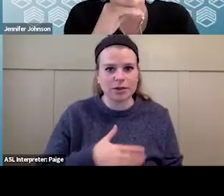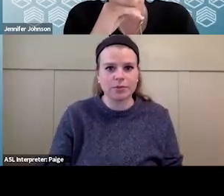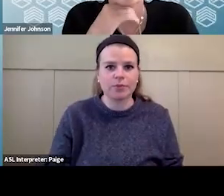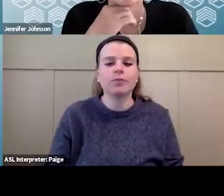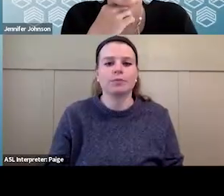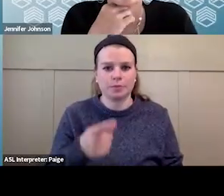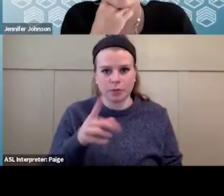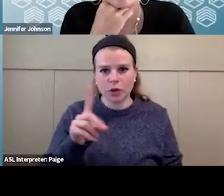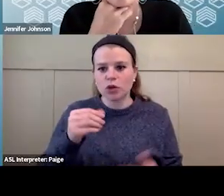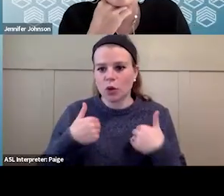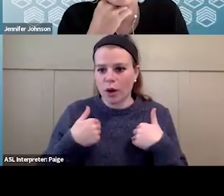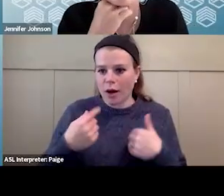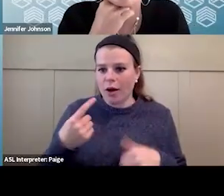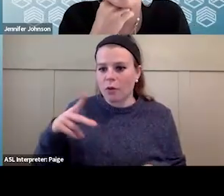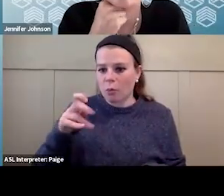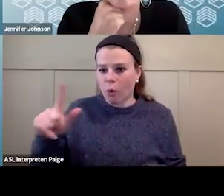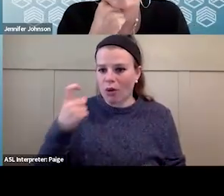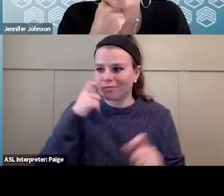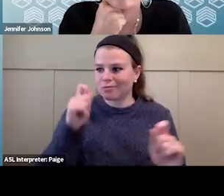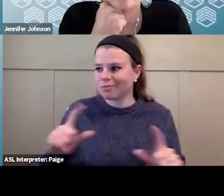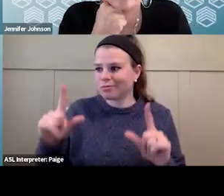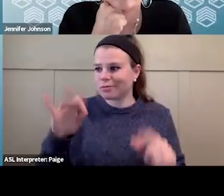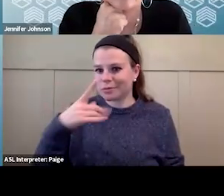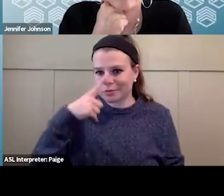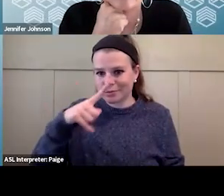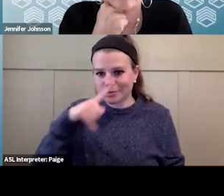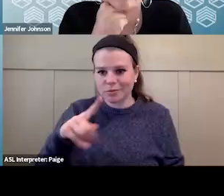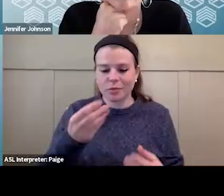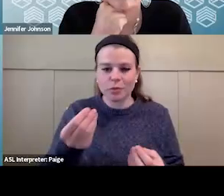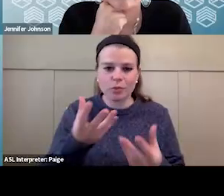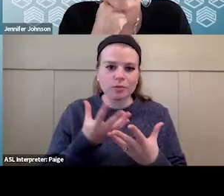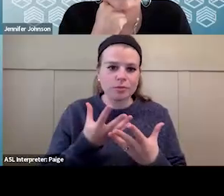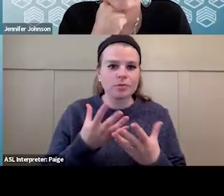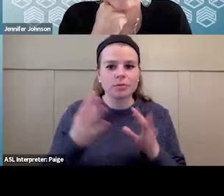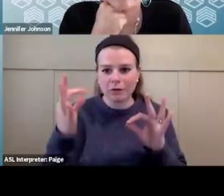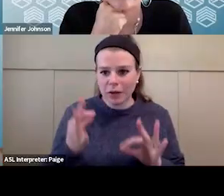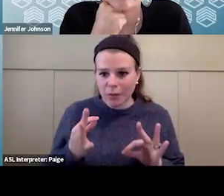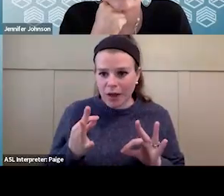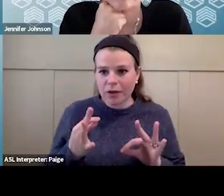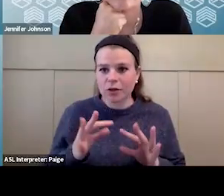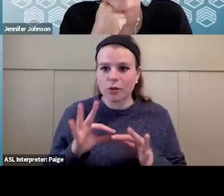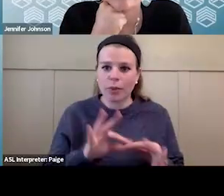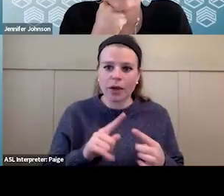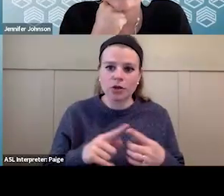And we do have a poll that just popped up if you would like to provide additional feedback regarding what would be helpful.